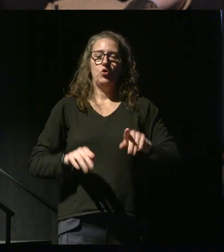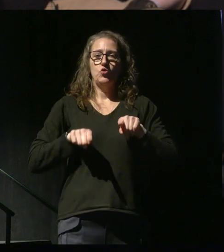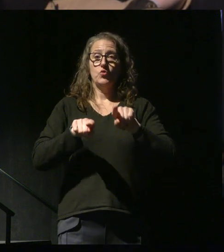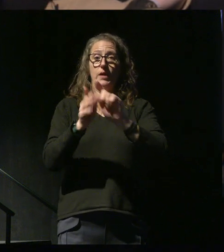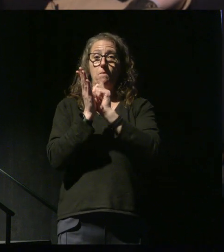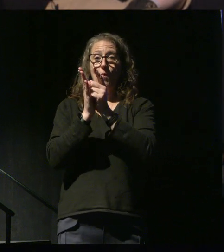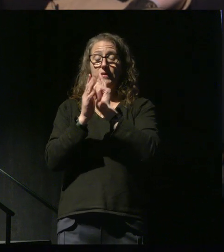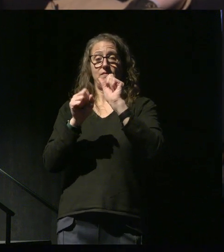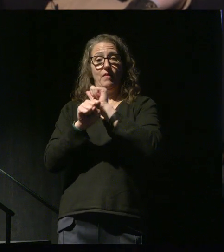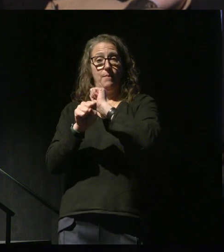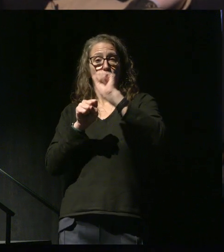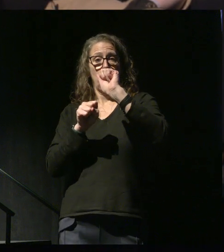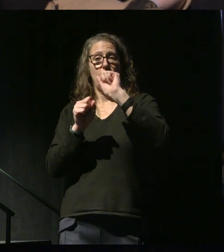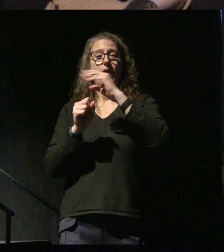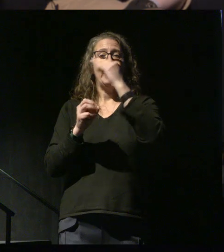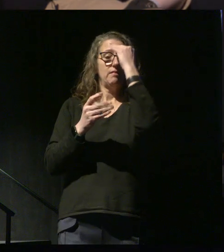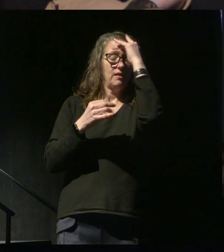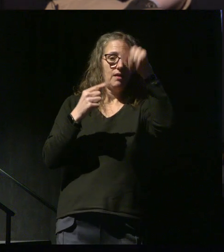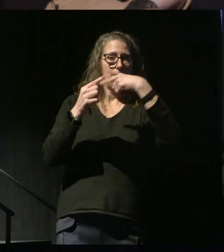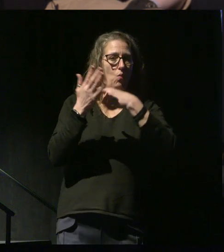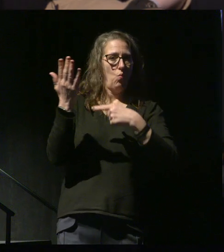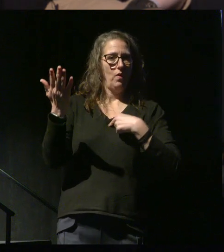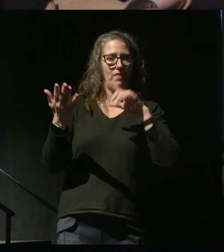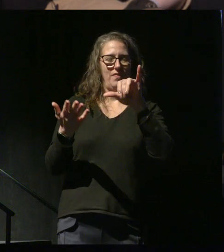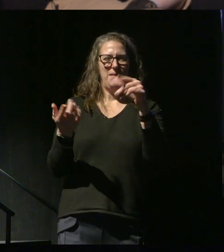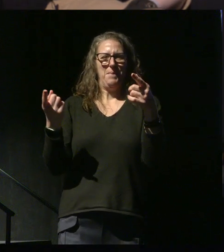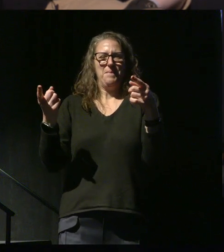And think about like what that means and sort of,